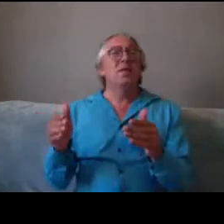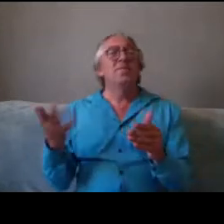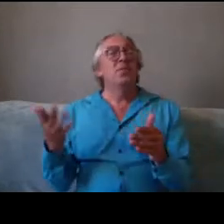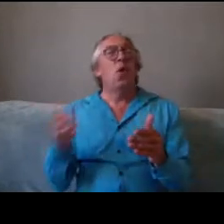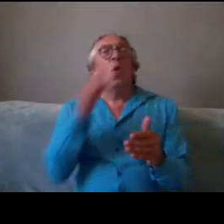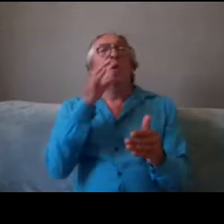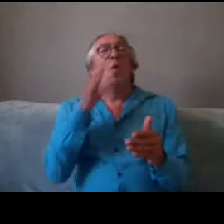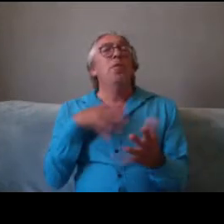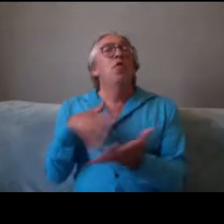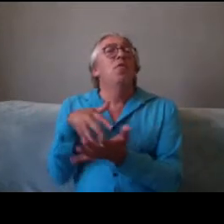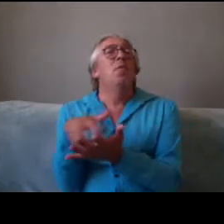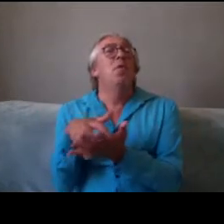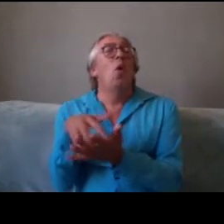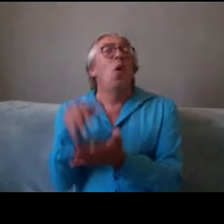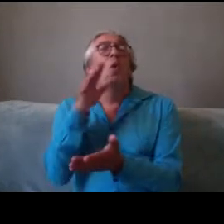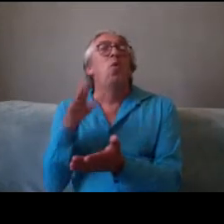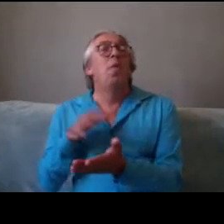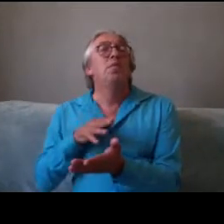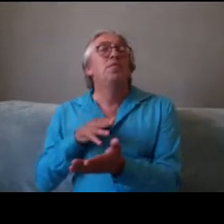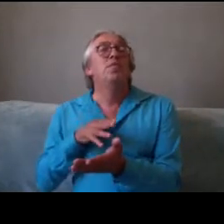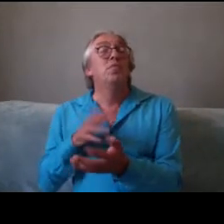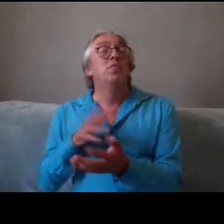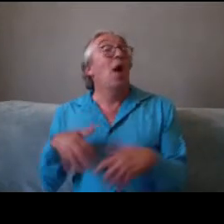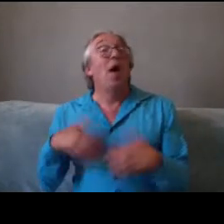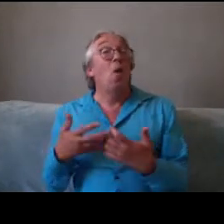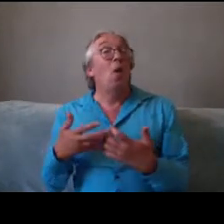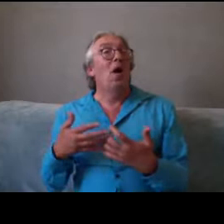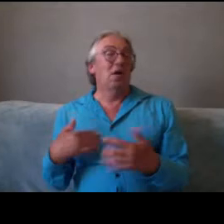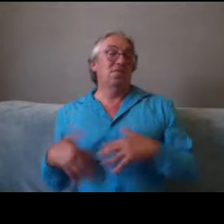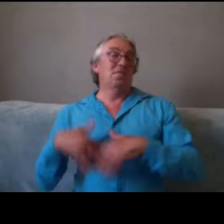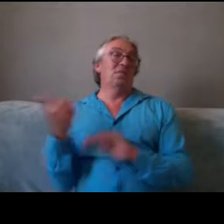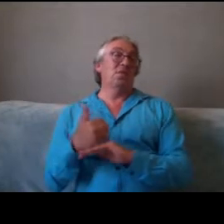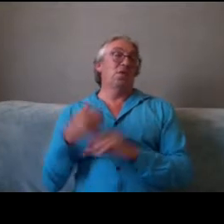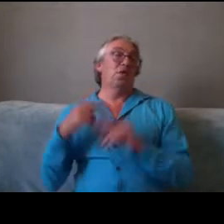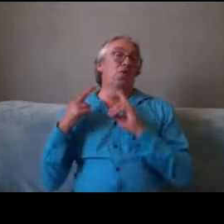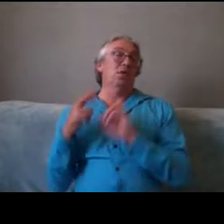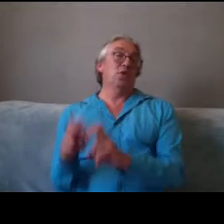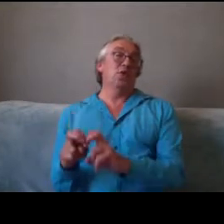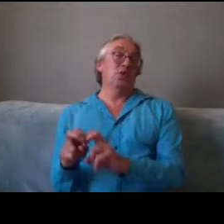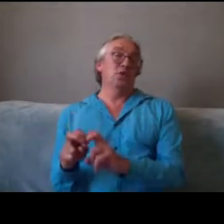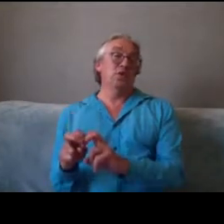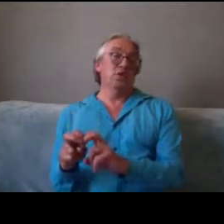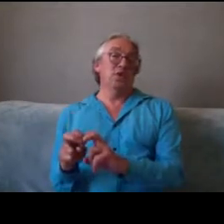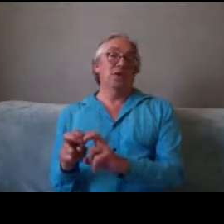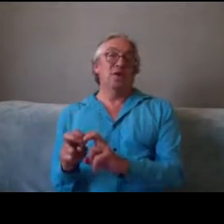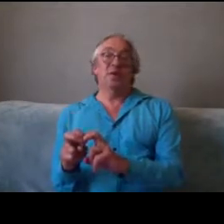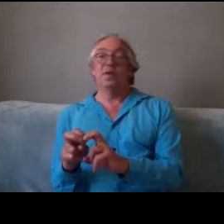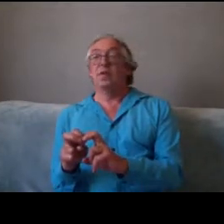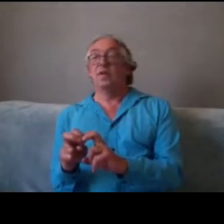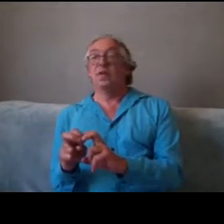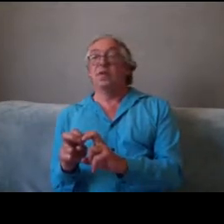which of course is not Erasmus but it's also practically impossible.